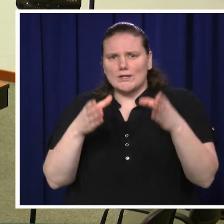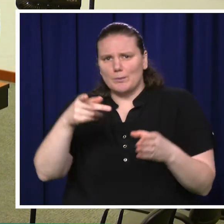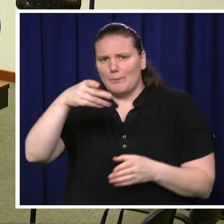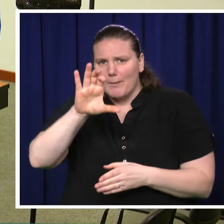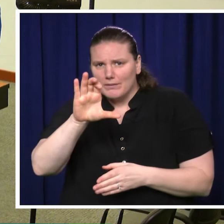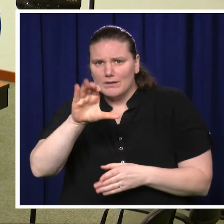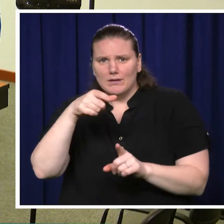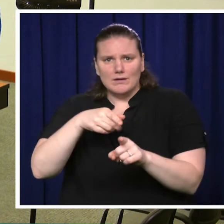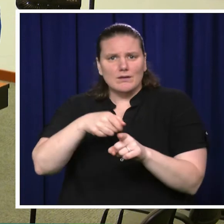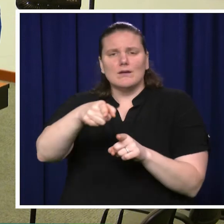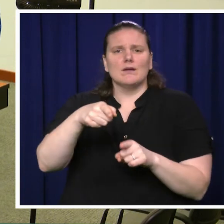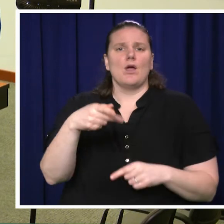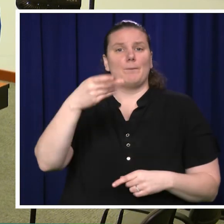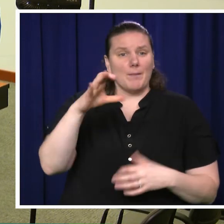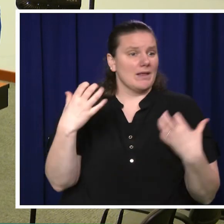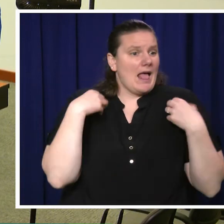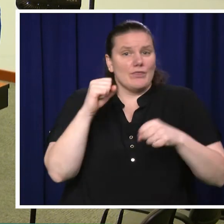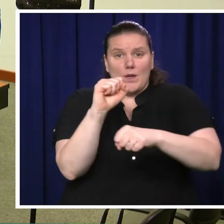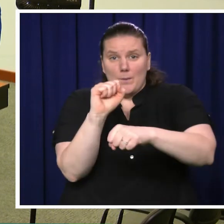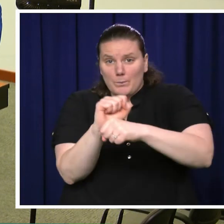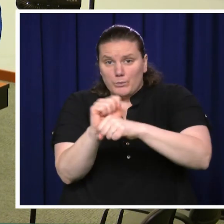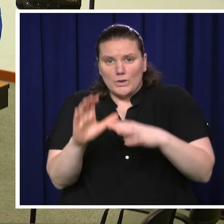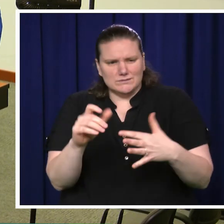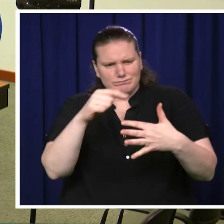Officer and Public Health Director, the Health, Public